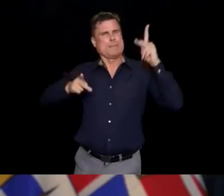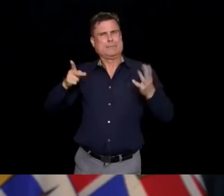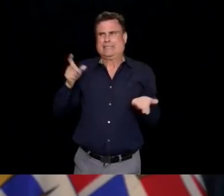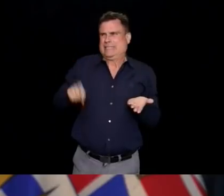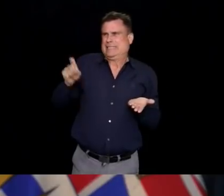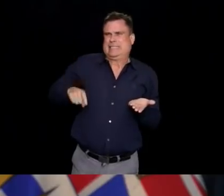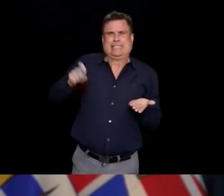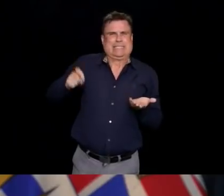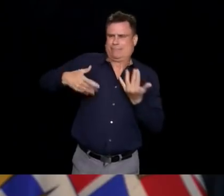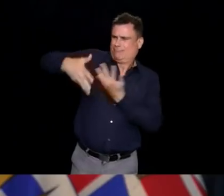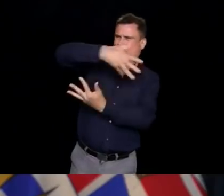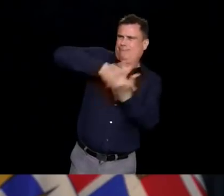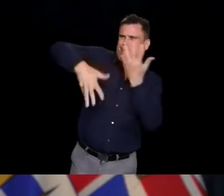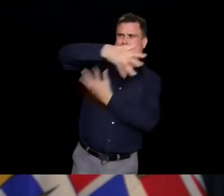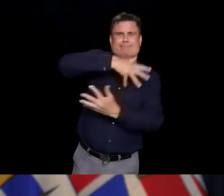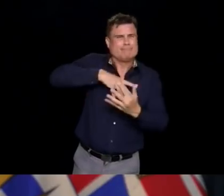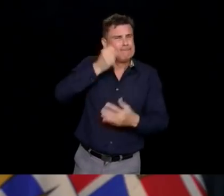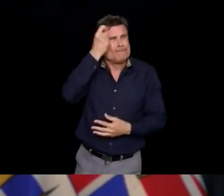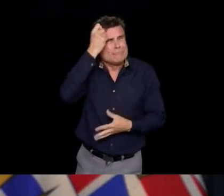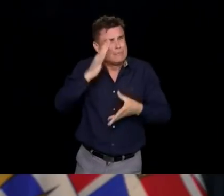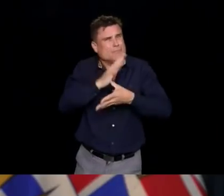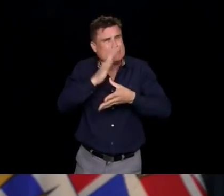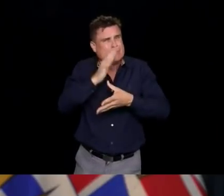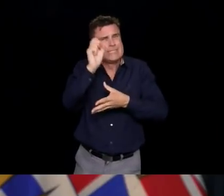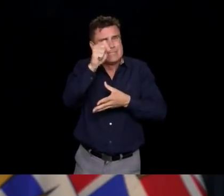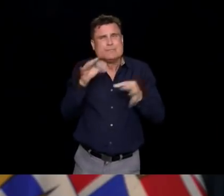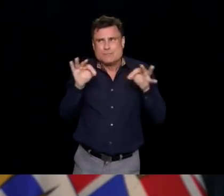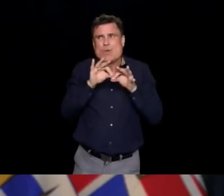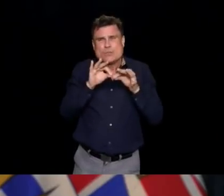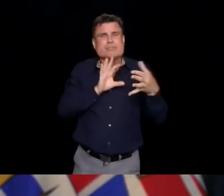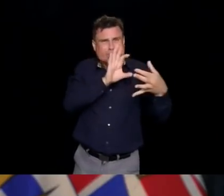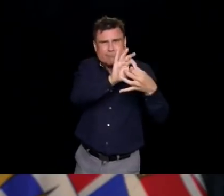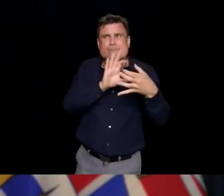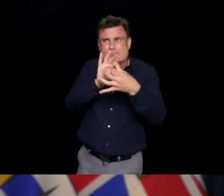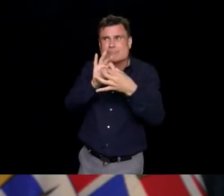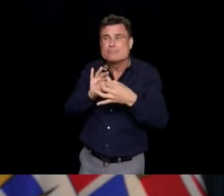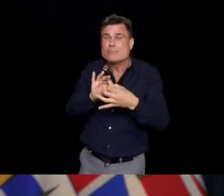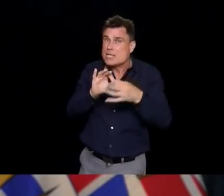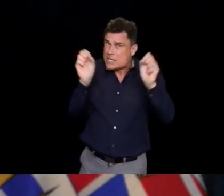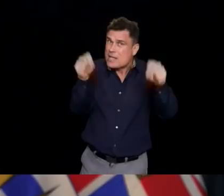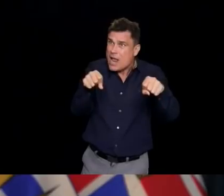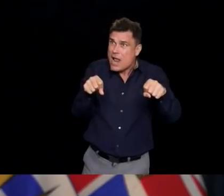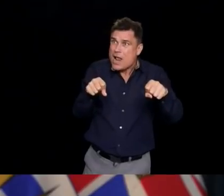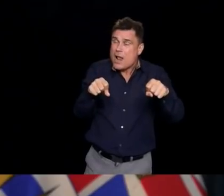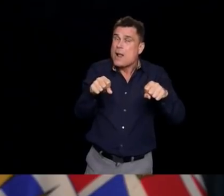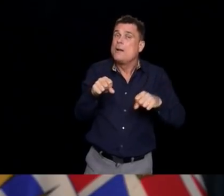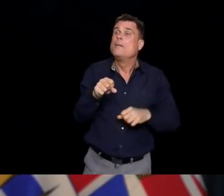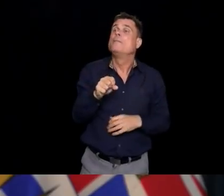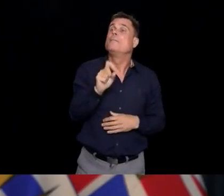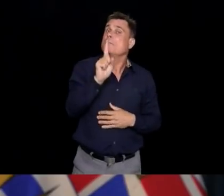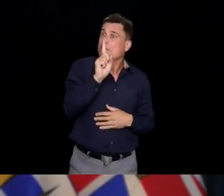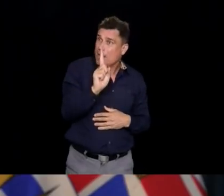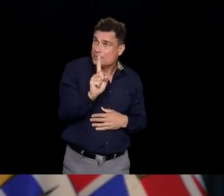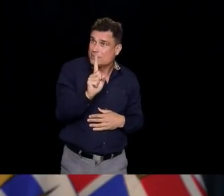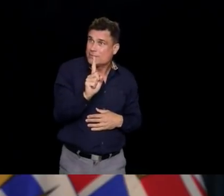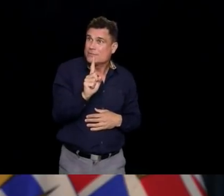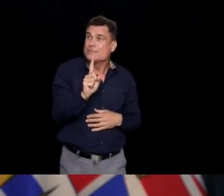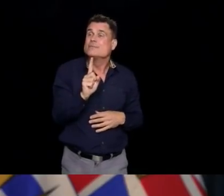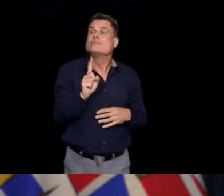As I said, those connections are things we need, particularly young people. This is a time in their life for those social connections are so important.